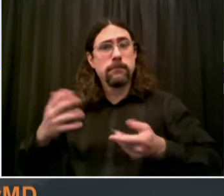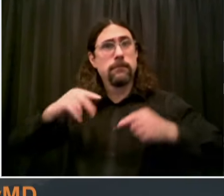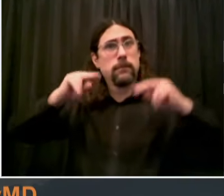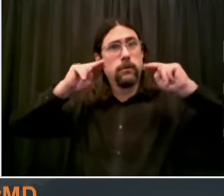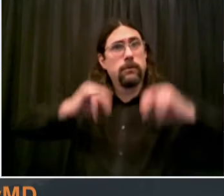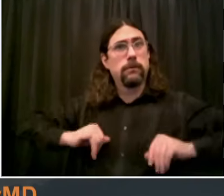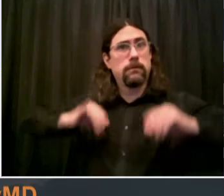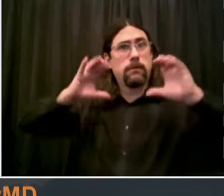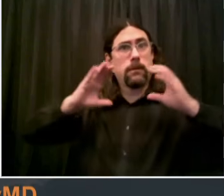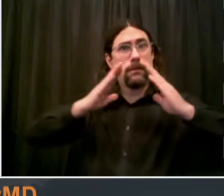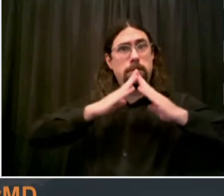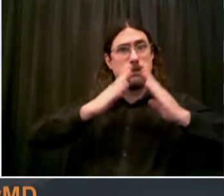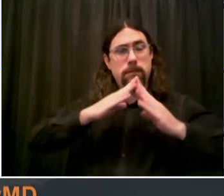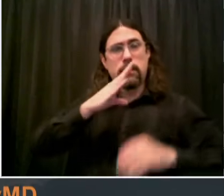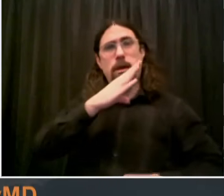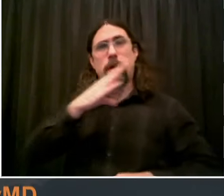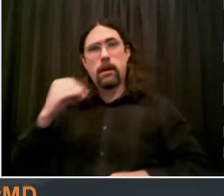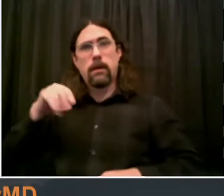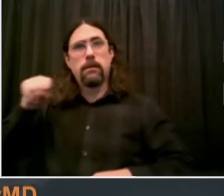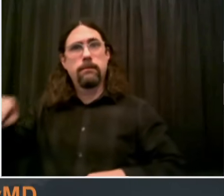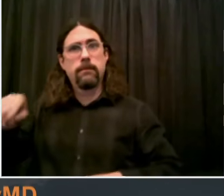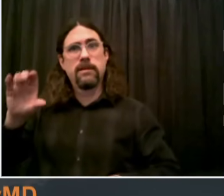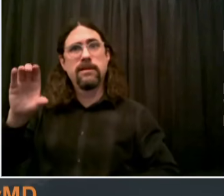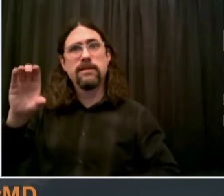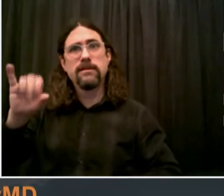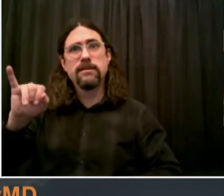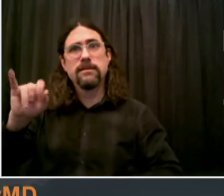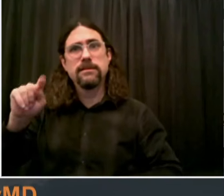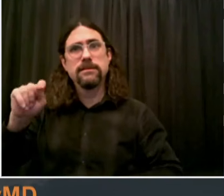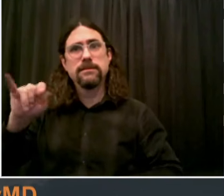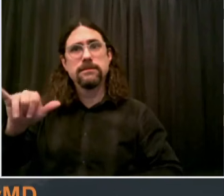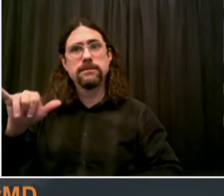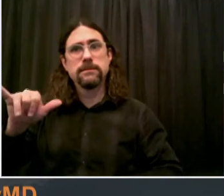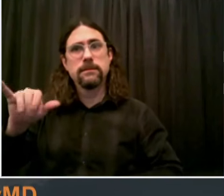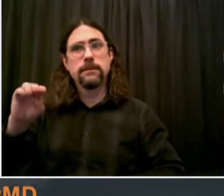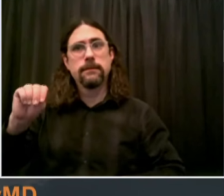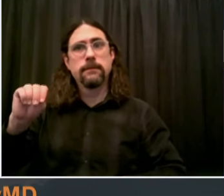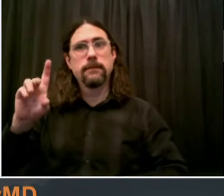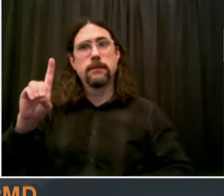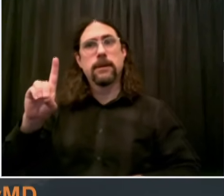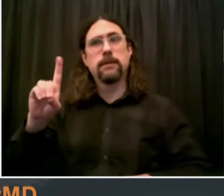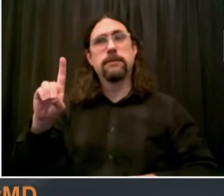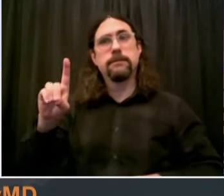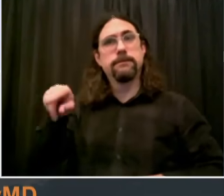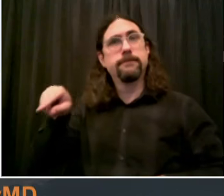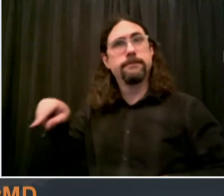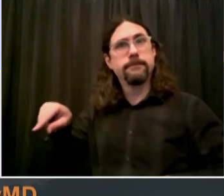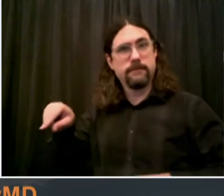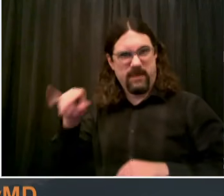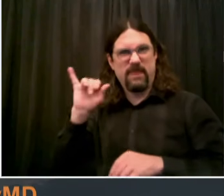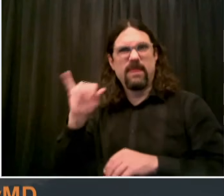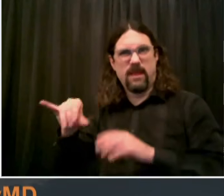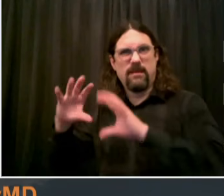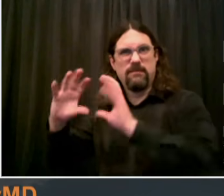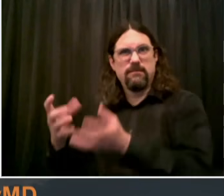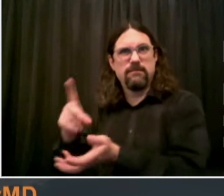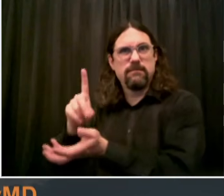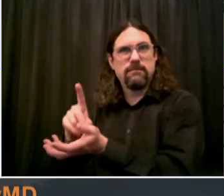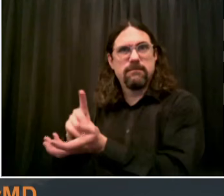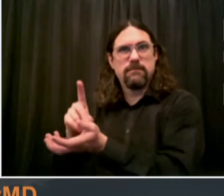MD. I WANT TO THANK EVERYONE AT CITY MD FOR THEIR COMMITMENT TO MAKING SOMETHING VERY IMPORTANT